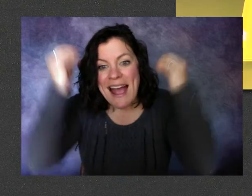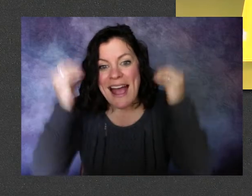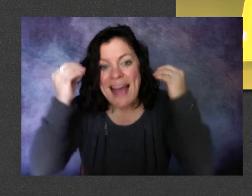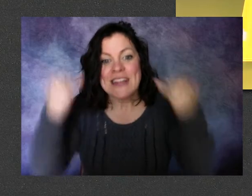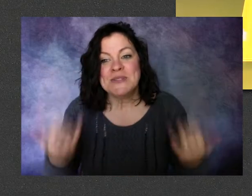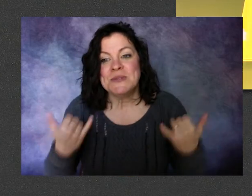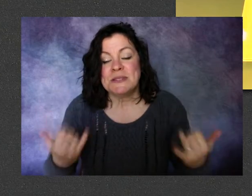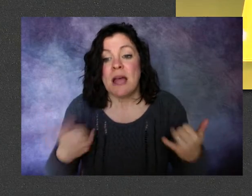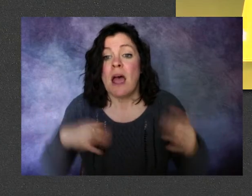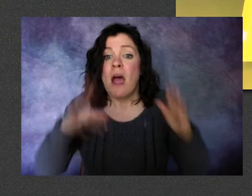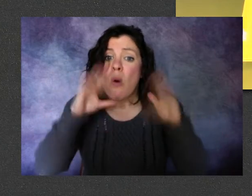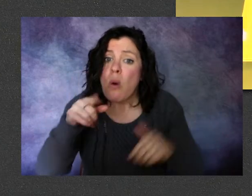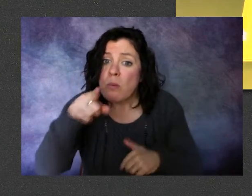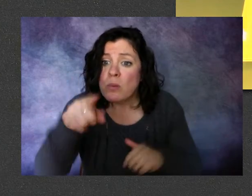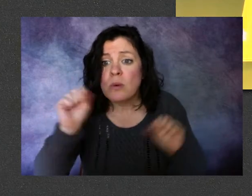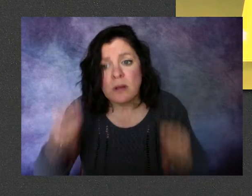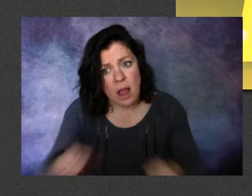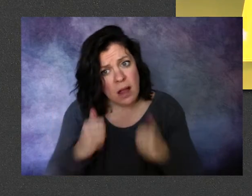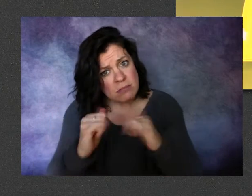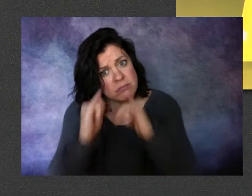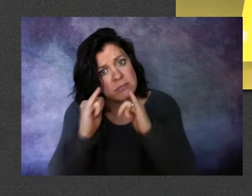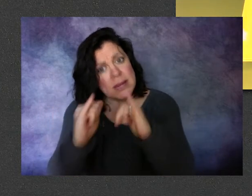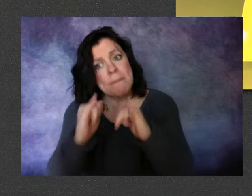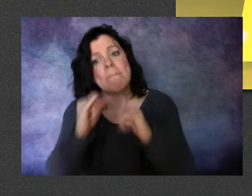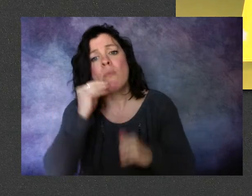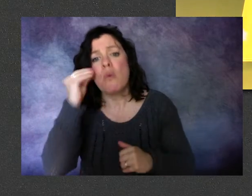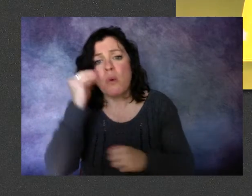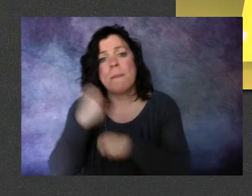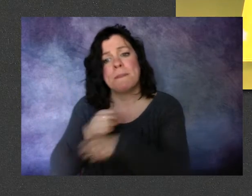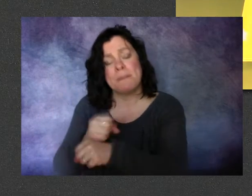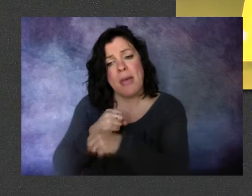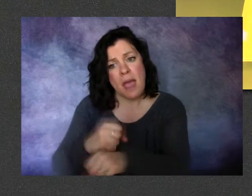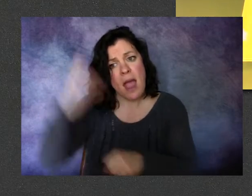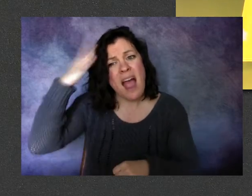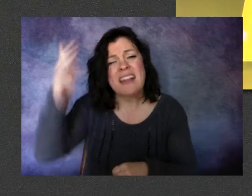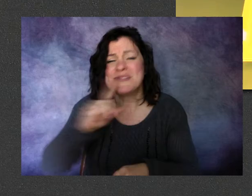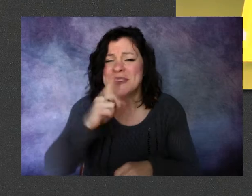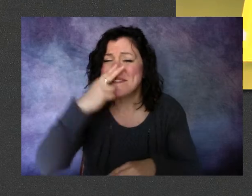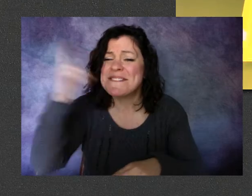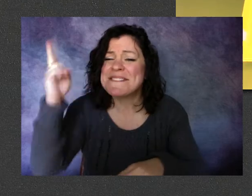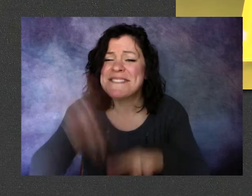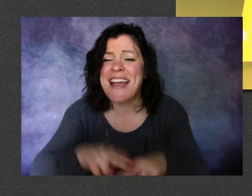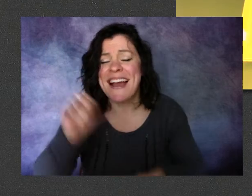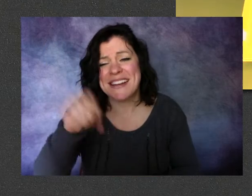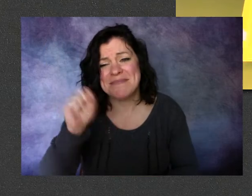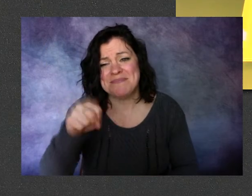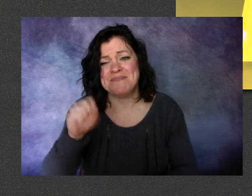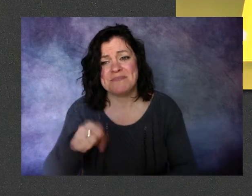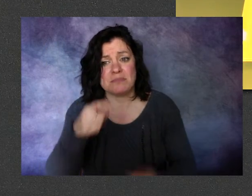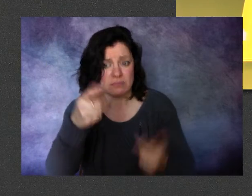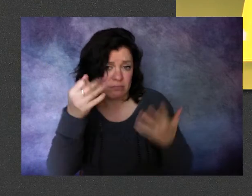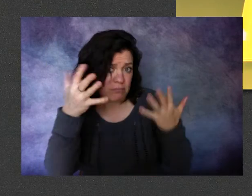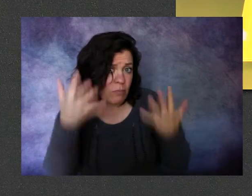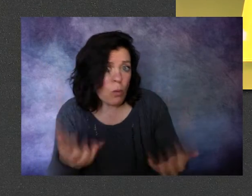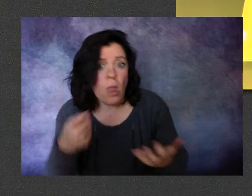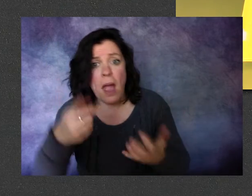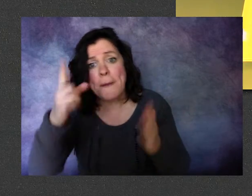I hope that you get a chance to make these, friends, 'cause these are pretty fun. And like I said, if you want to paint on them,